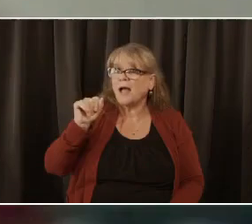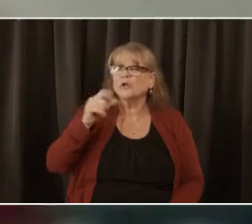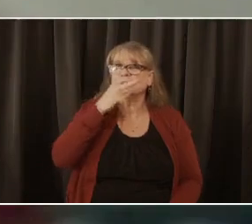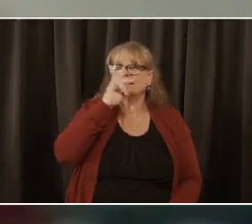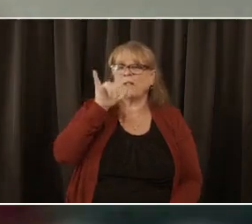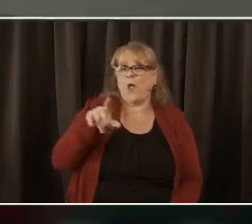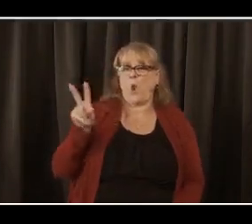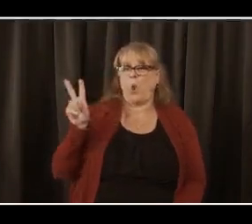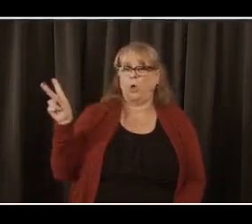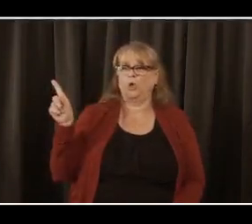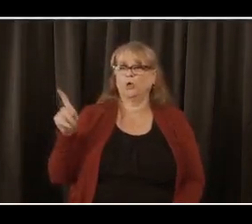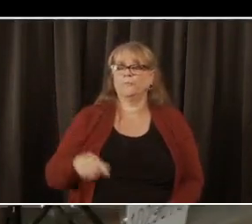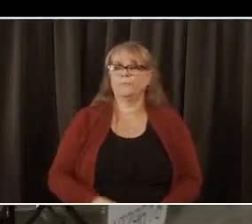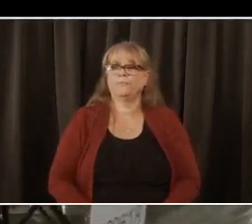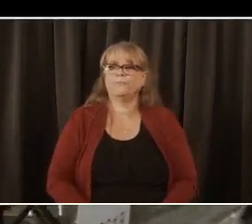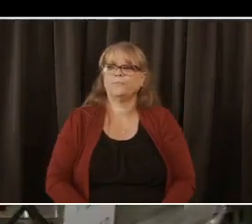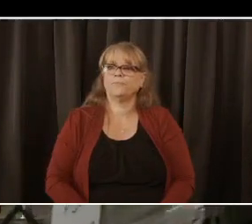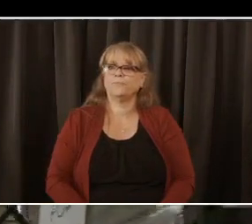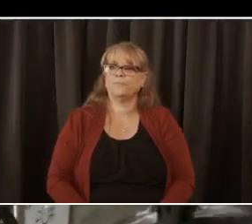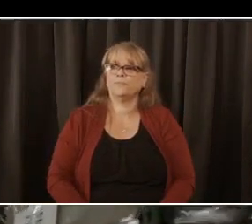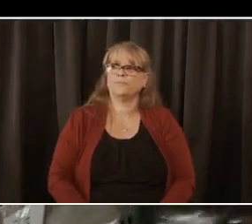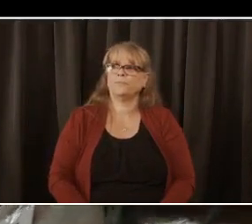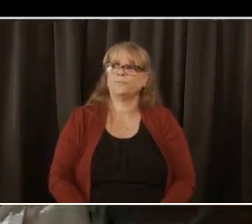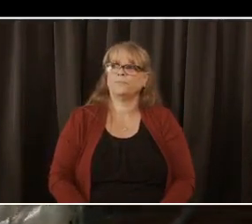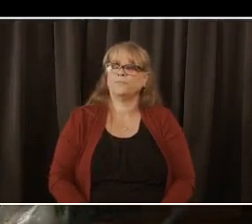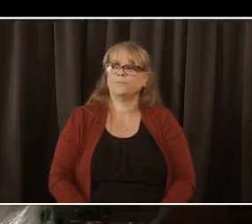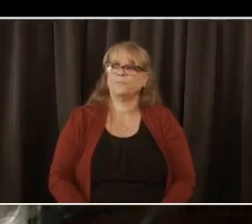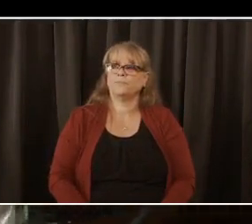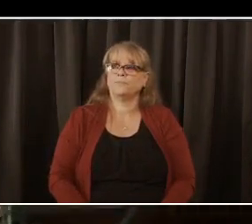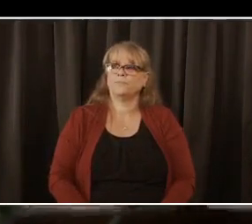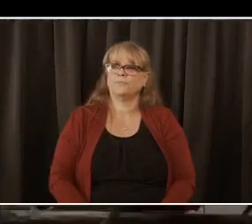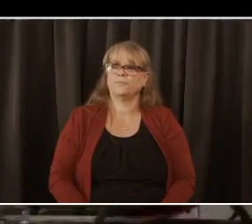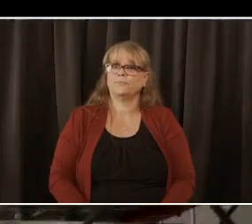She went to over 170 teams of experts across the globe for countless hours